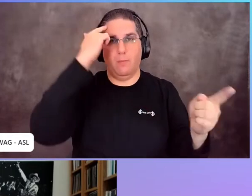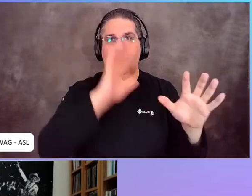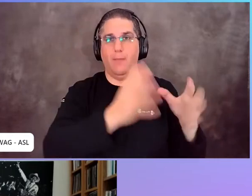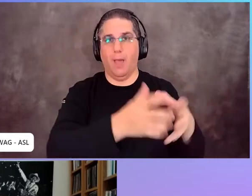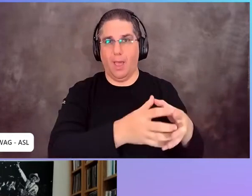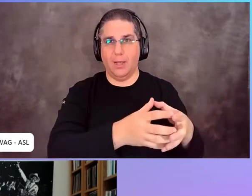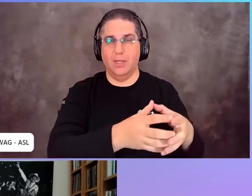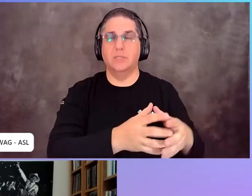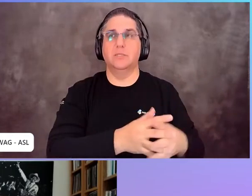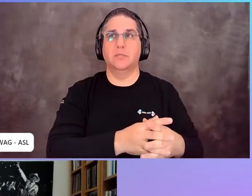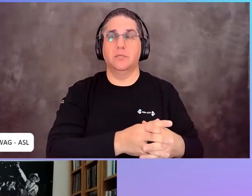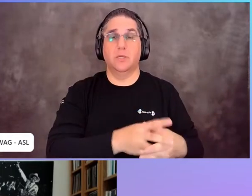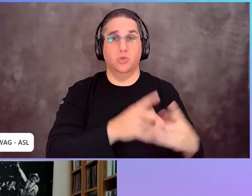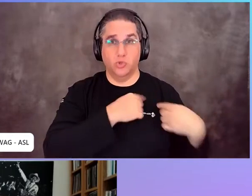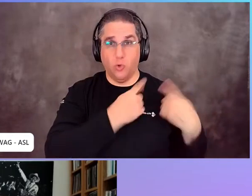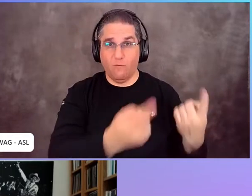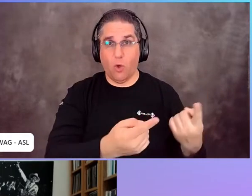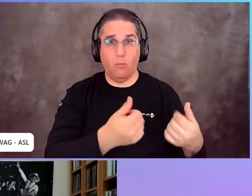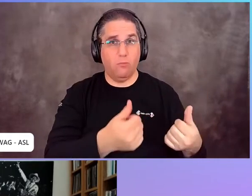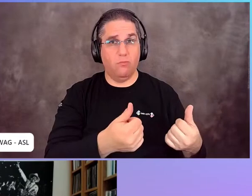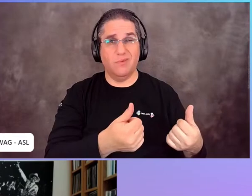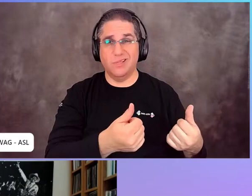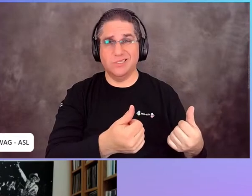Andrea doesn't do around the web accessibility. We are